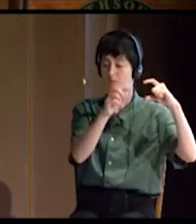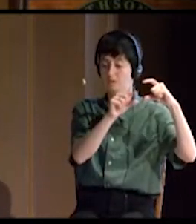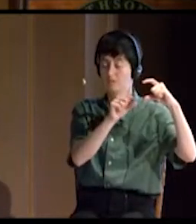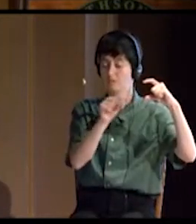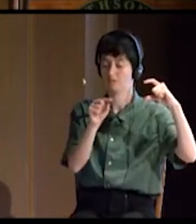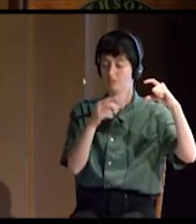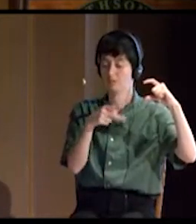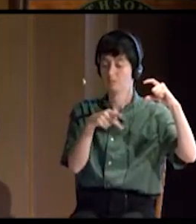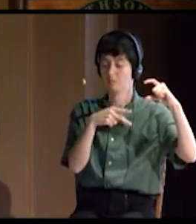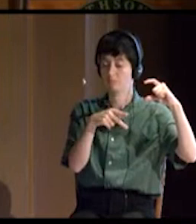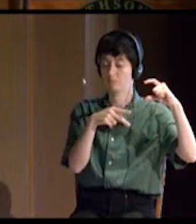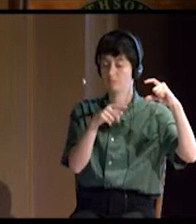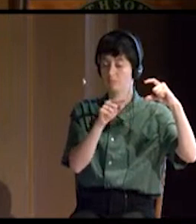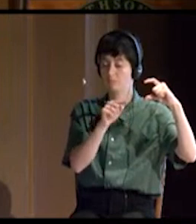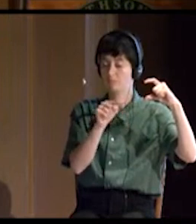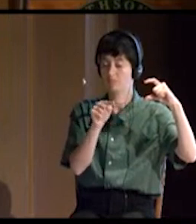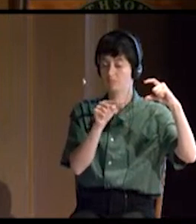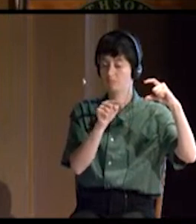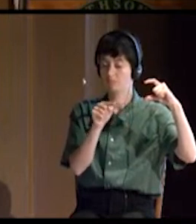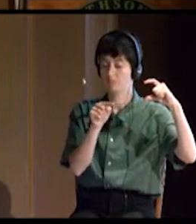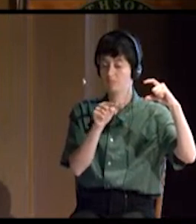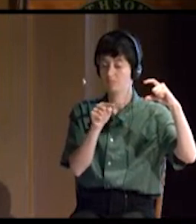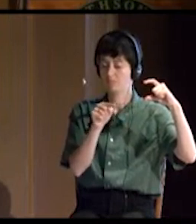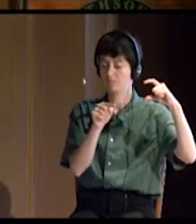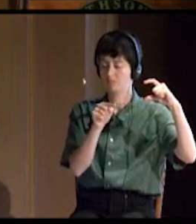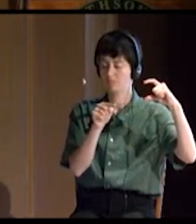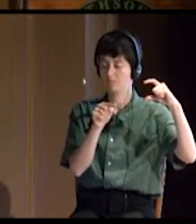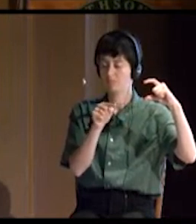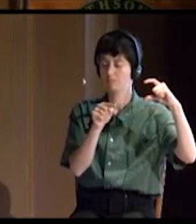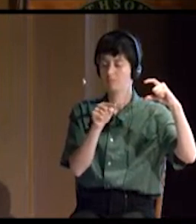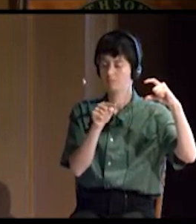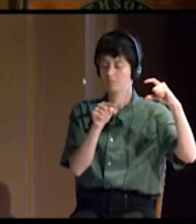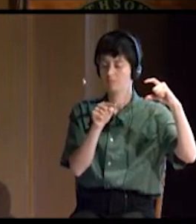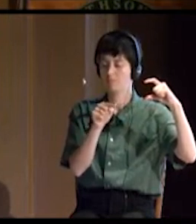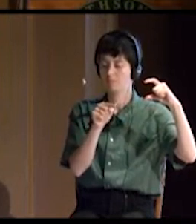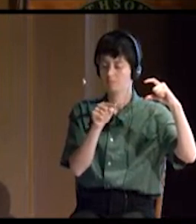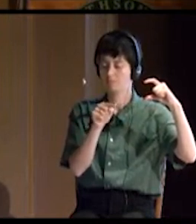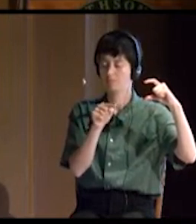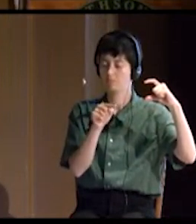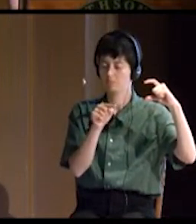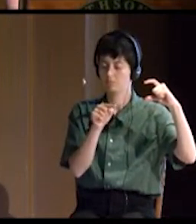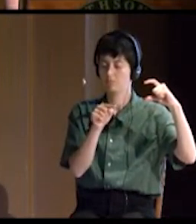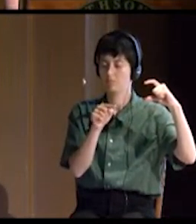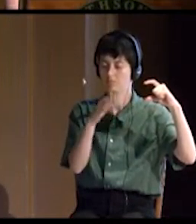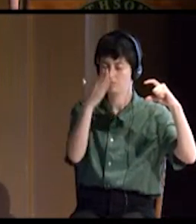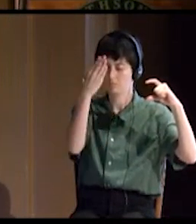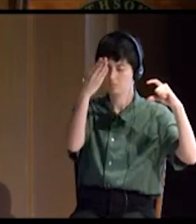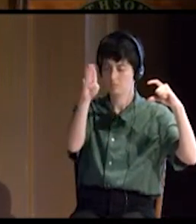to an early diverging member of the tropical racemose group. So that blue line, that blue diagonal line